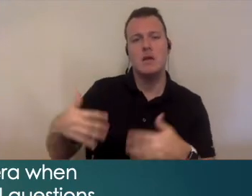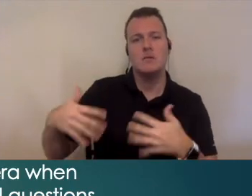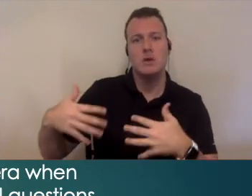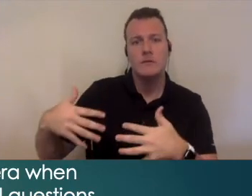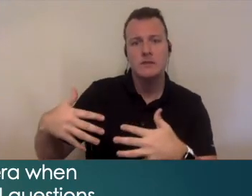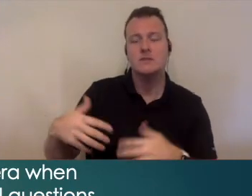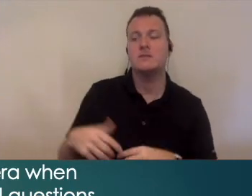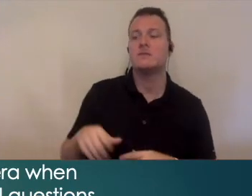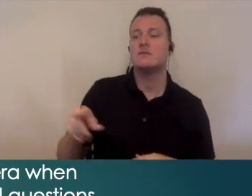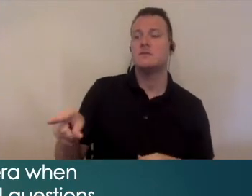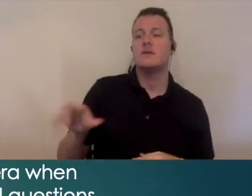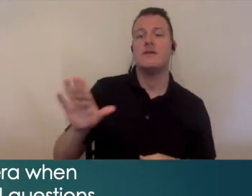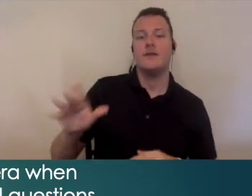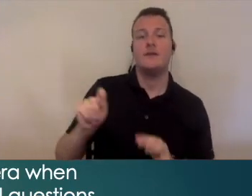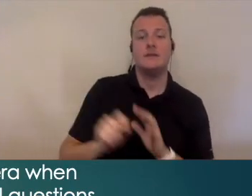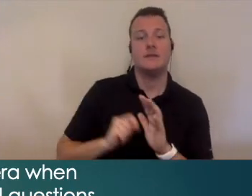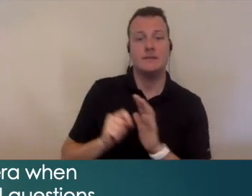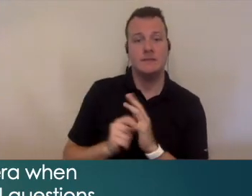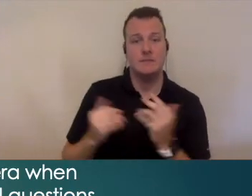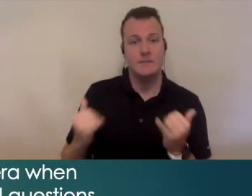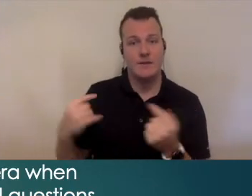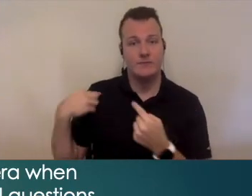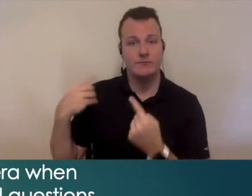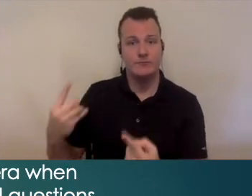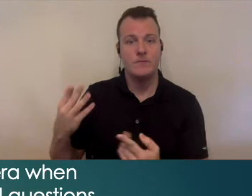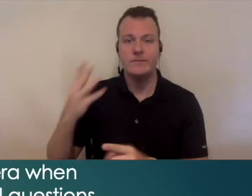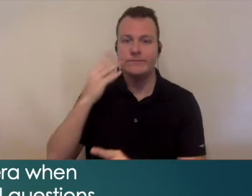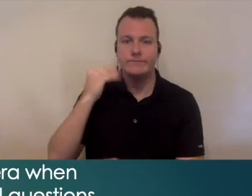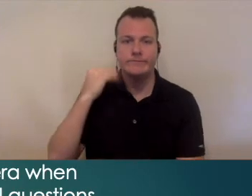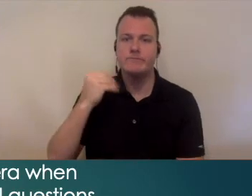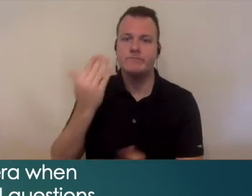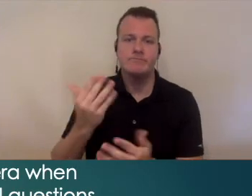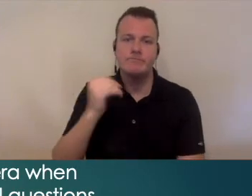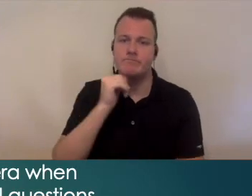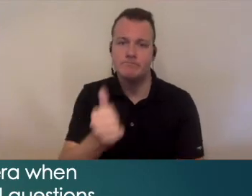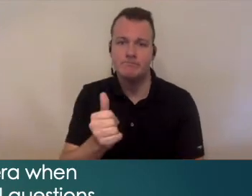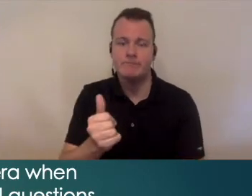maybe at this point in their career not have as much experience with it. So go